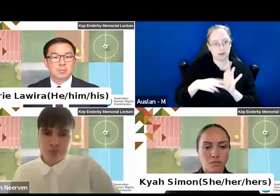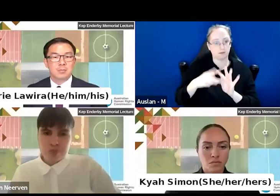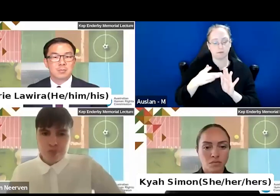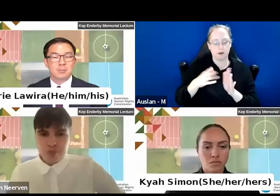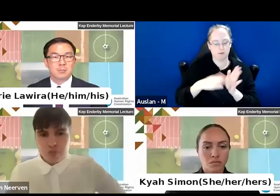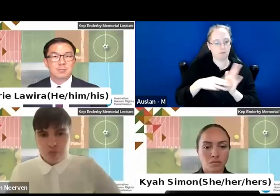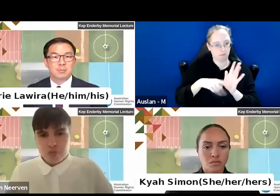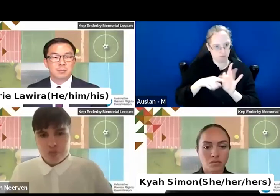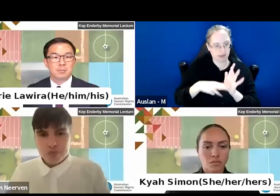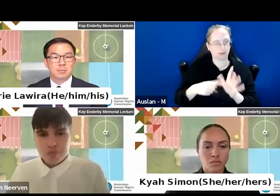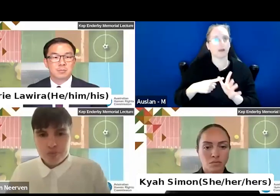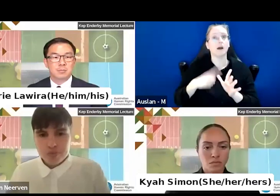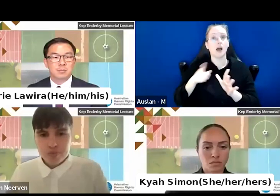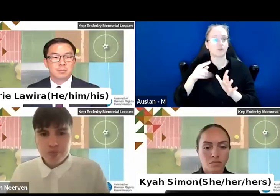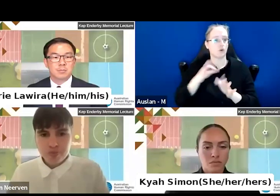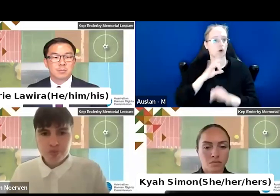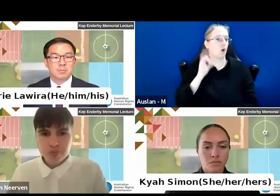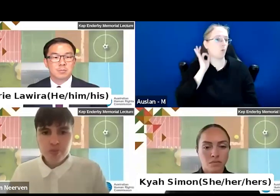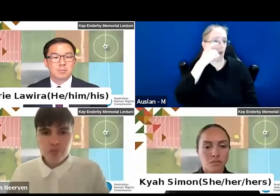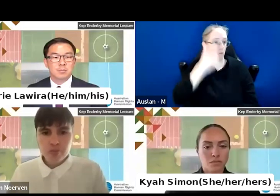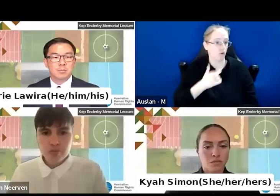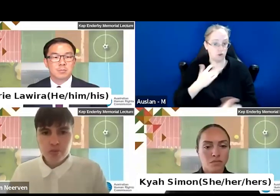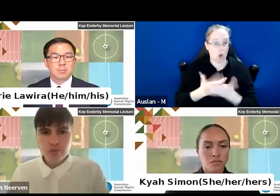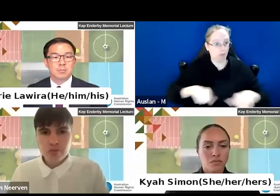also getting racially abused, it it really